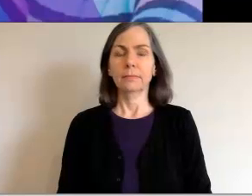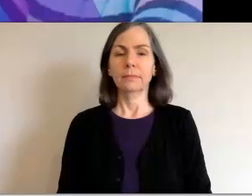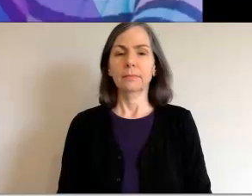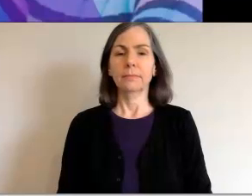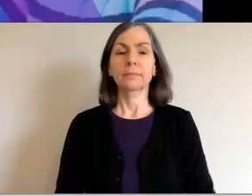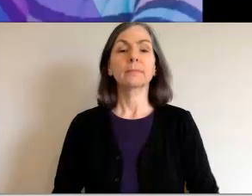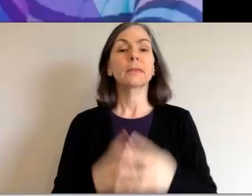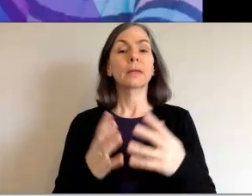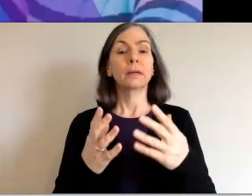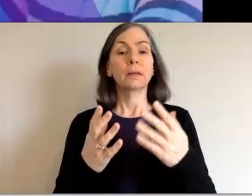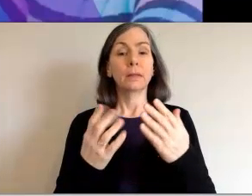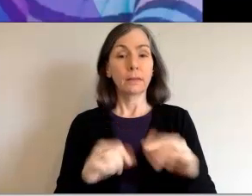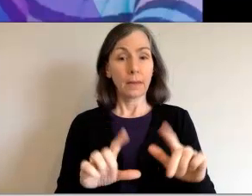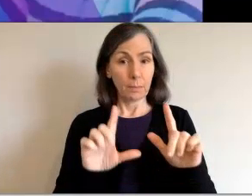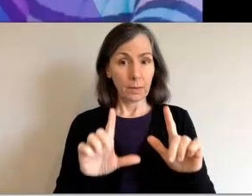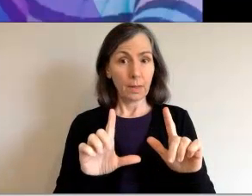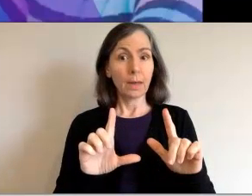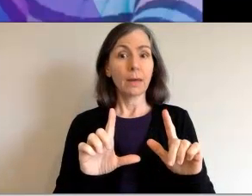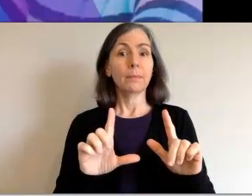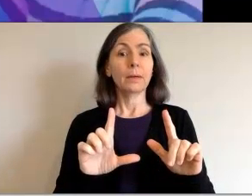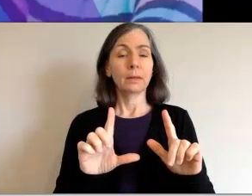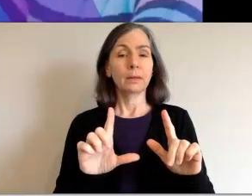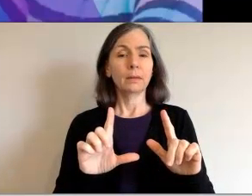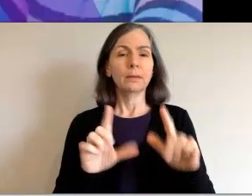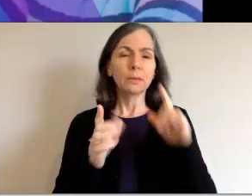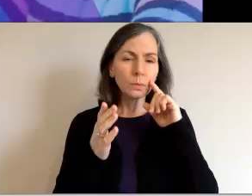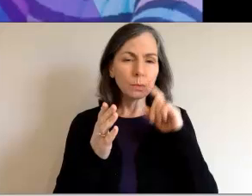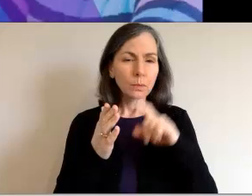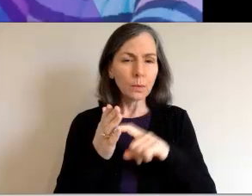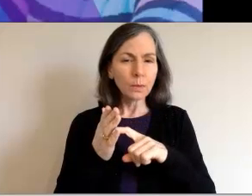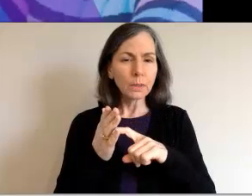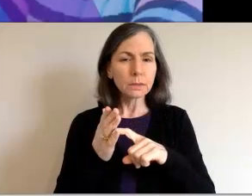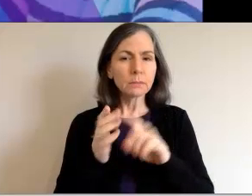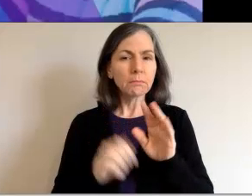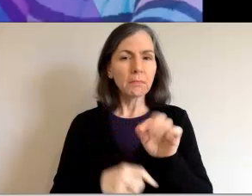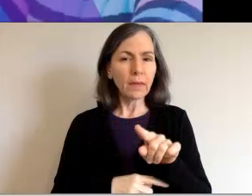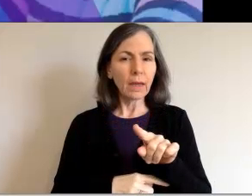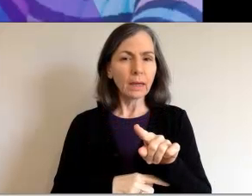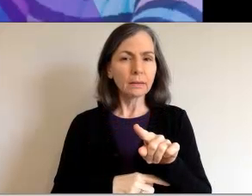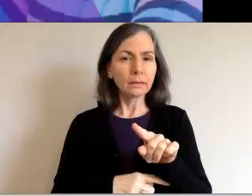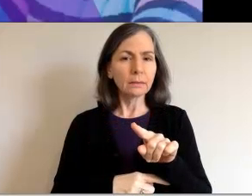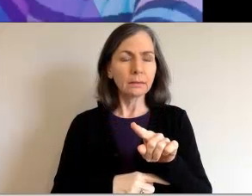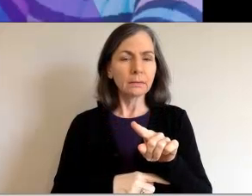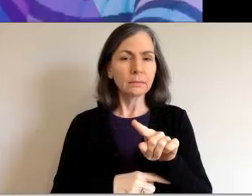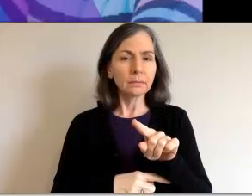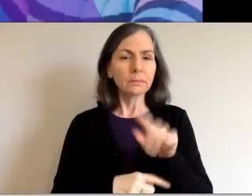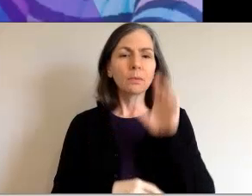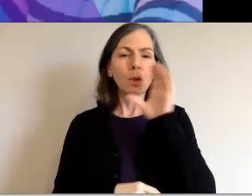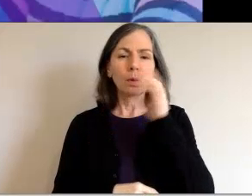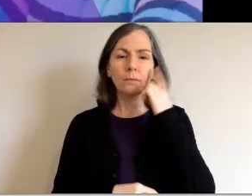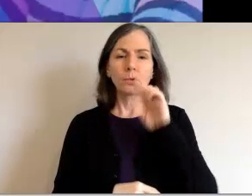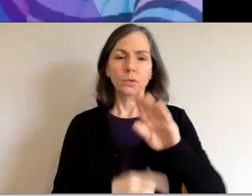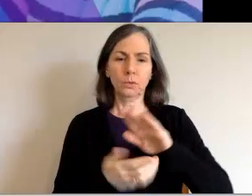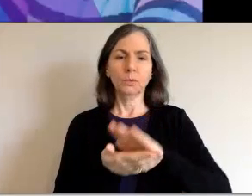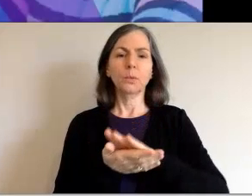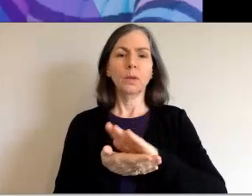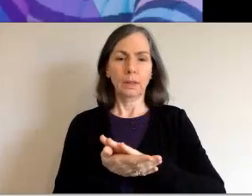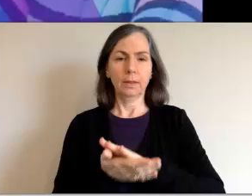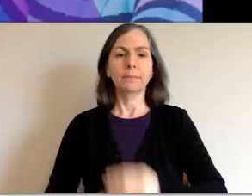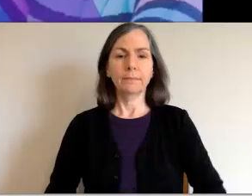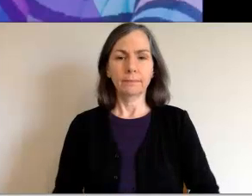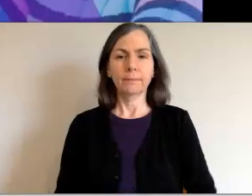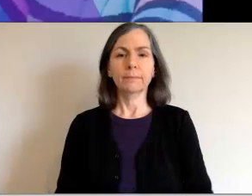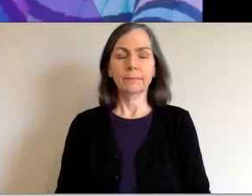Once you get here you will actually probably see a page that looks like this, around the middle, it says look for your school.